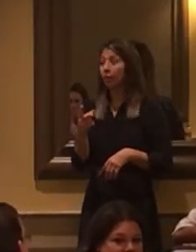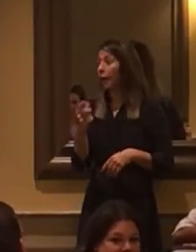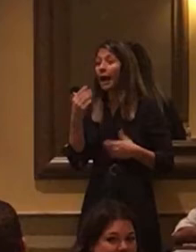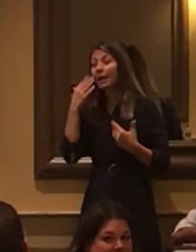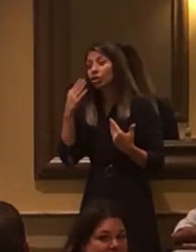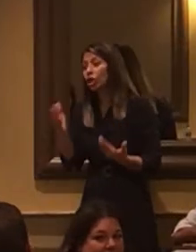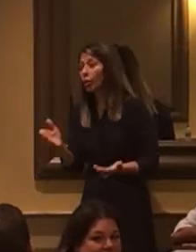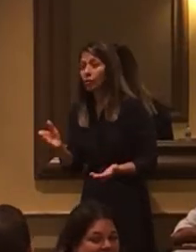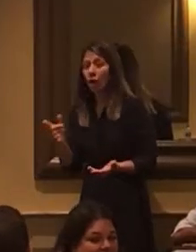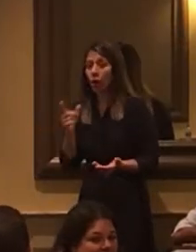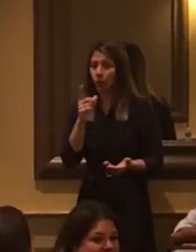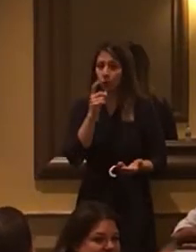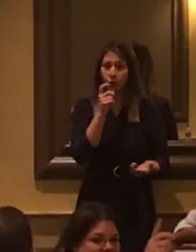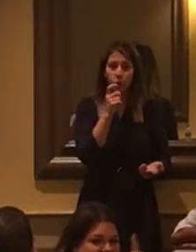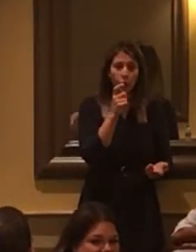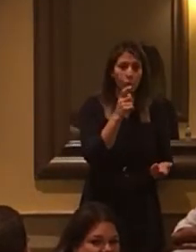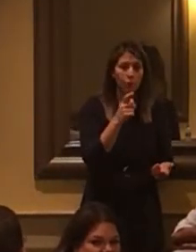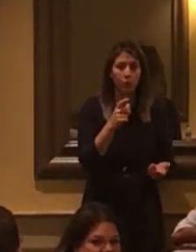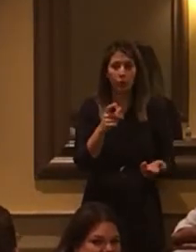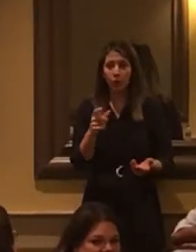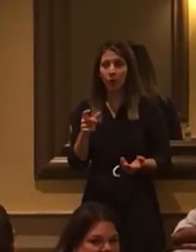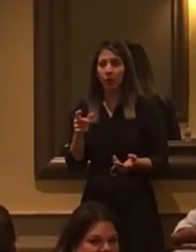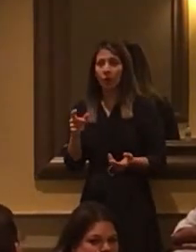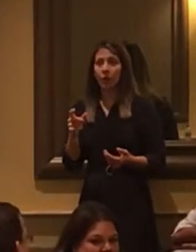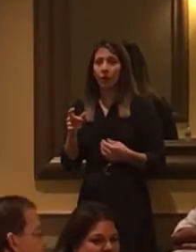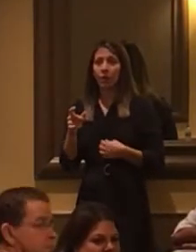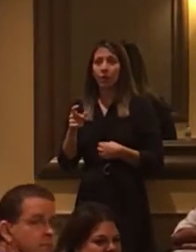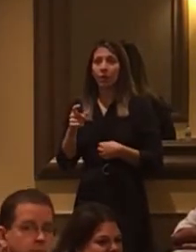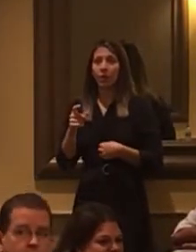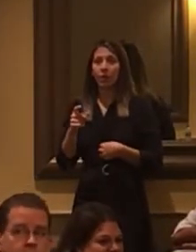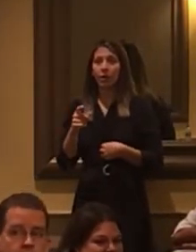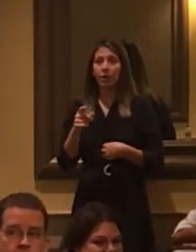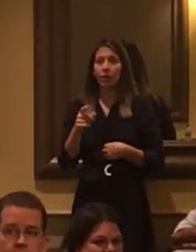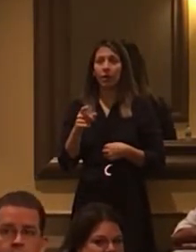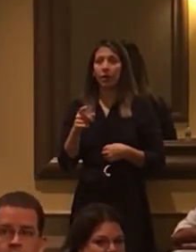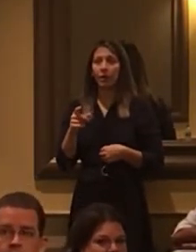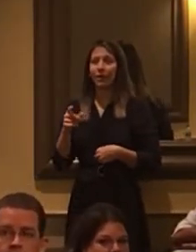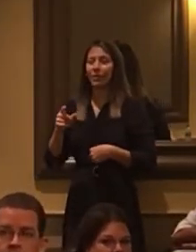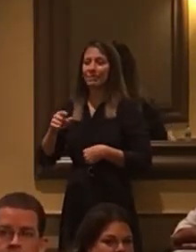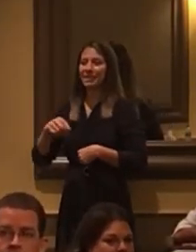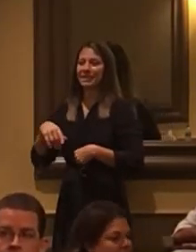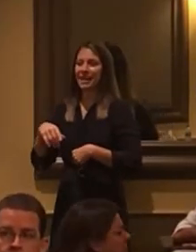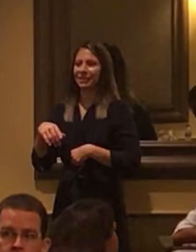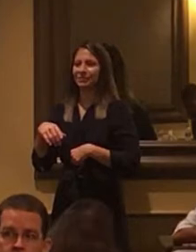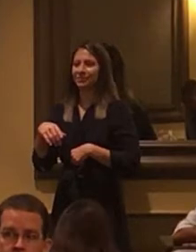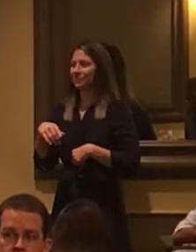I have a question. Over here.